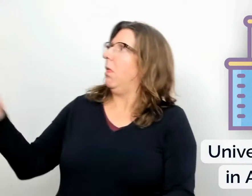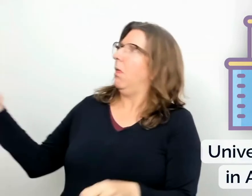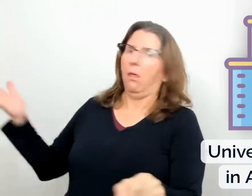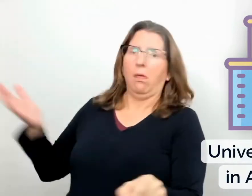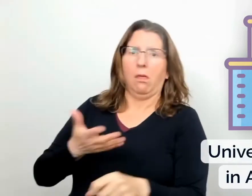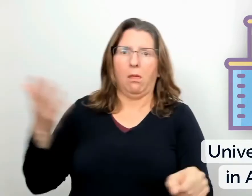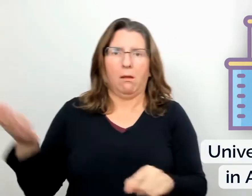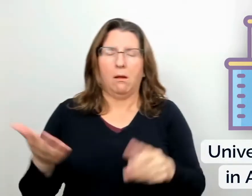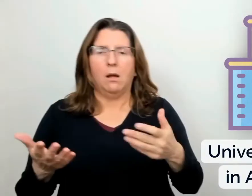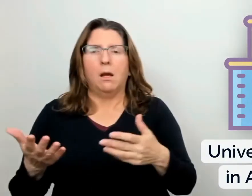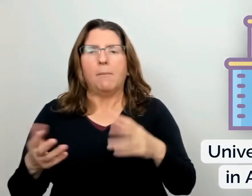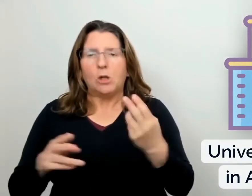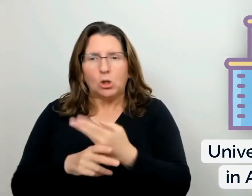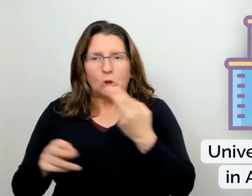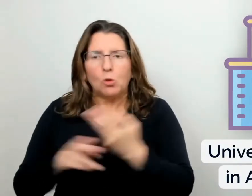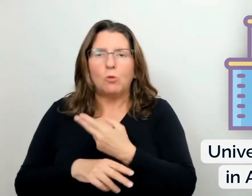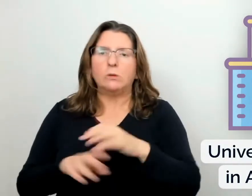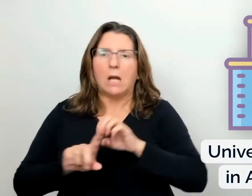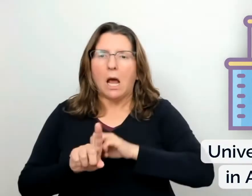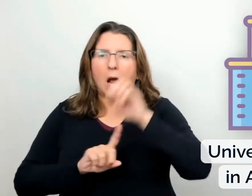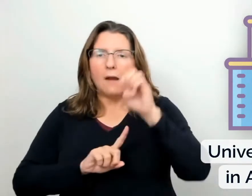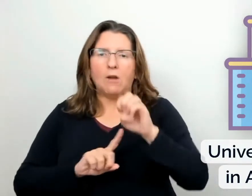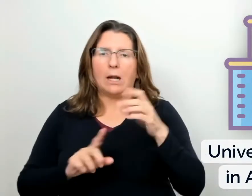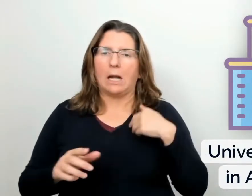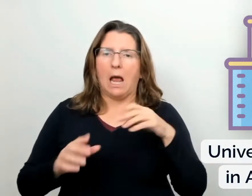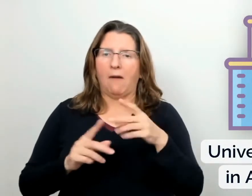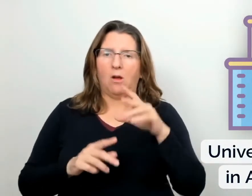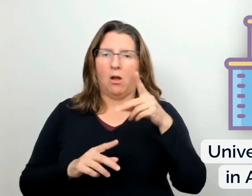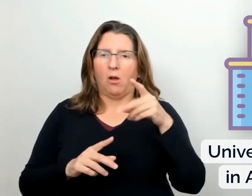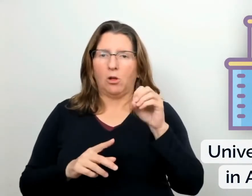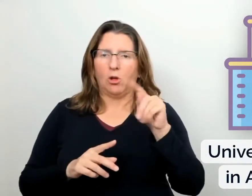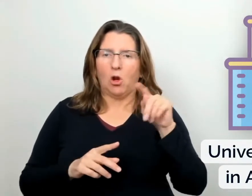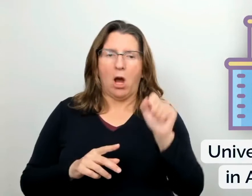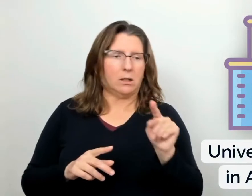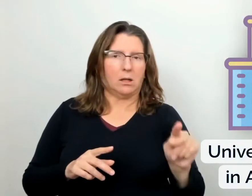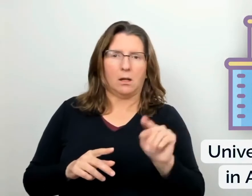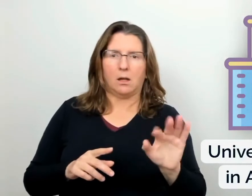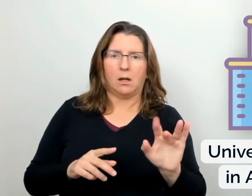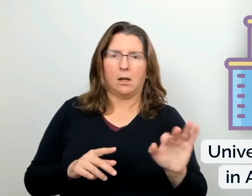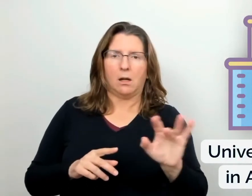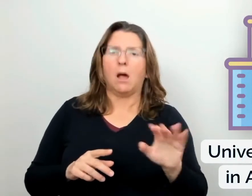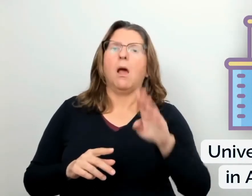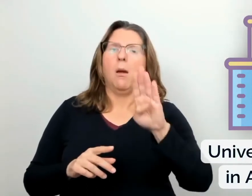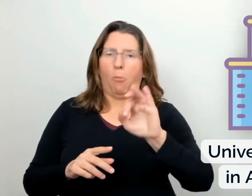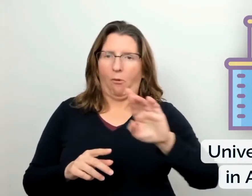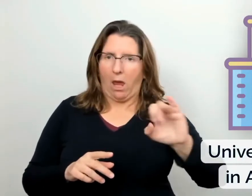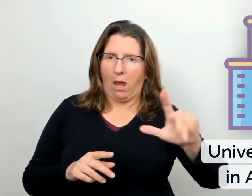Some of the most obvious barriers were steps, curbs, elevator buttons without Braille.